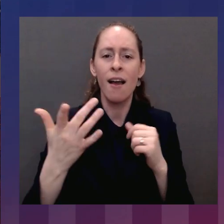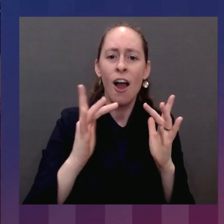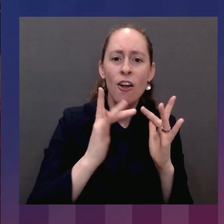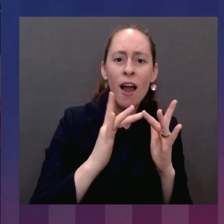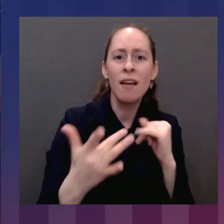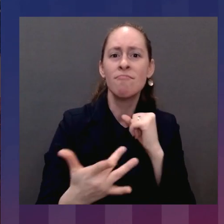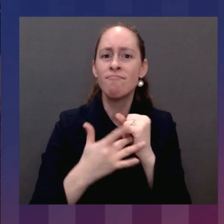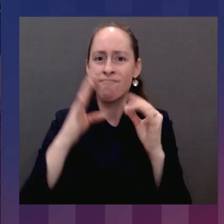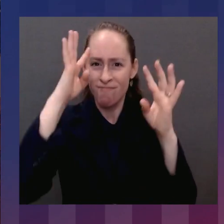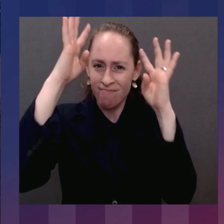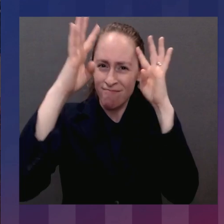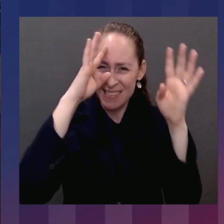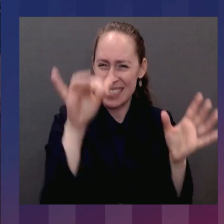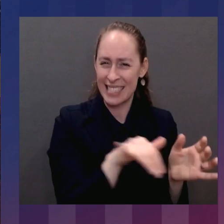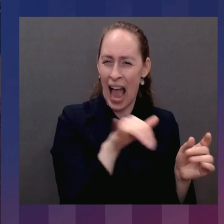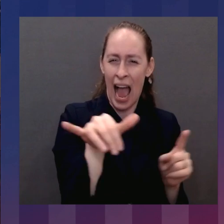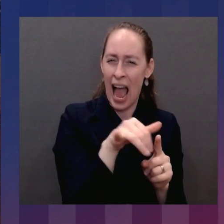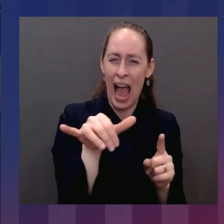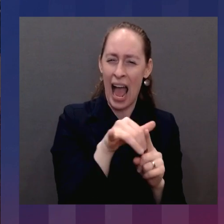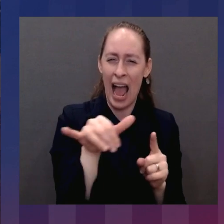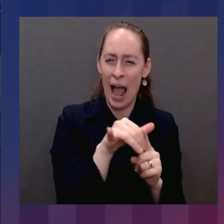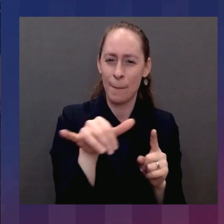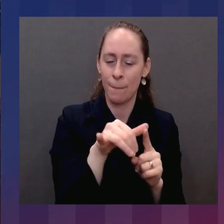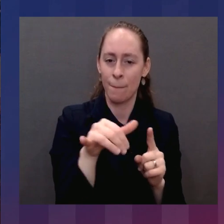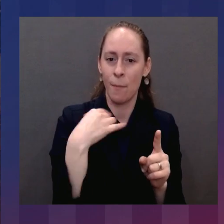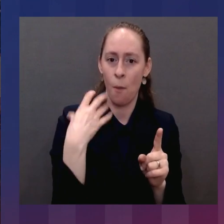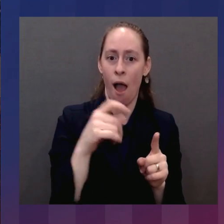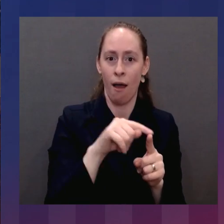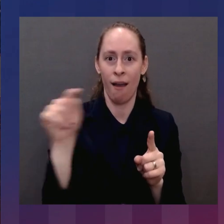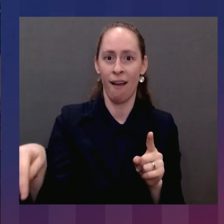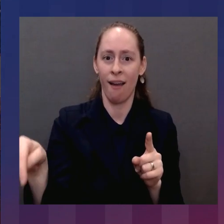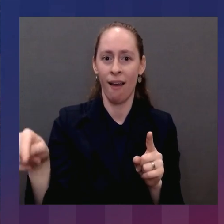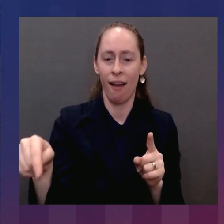ARPA-H will have a singular purpose -- to drive breakthroughs in cancer,